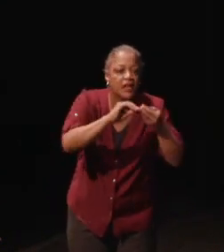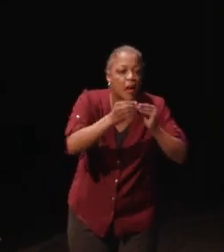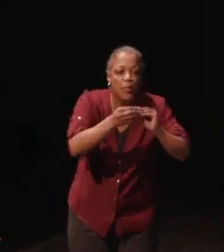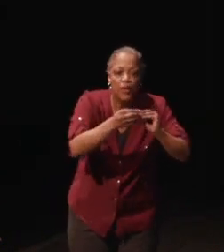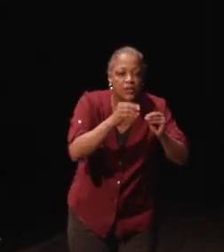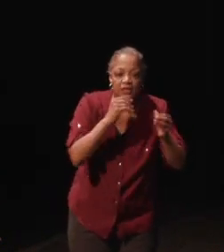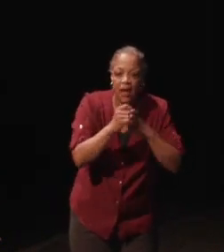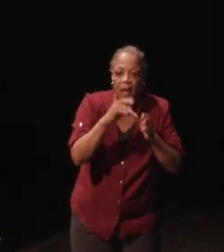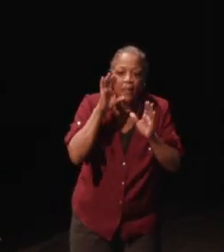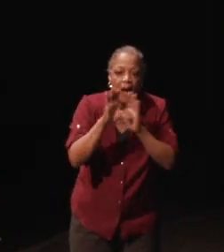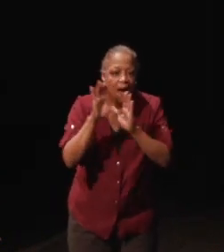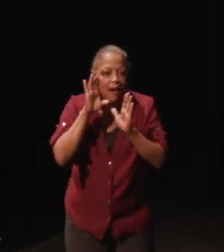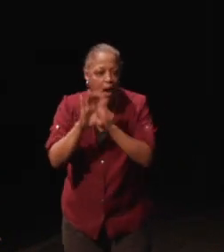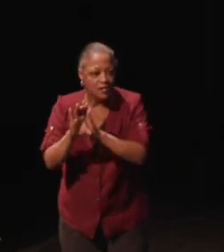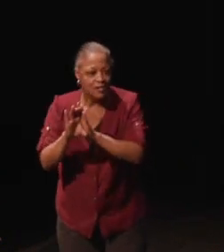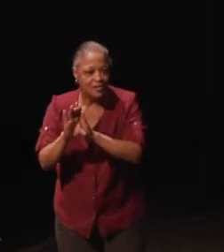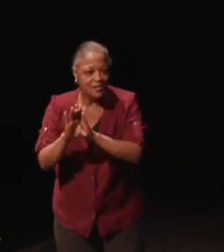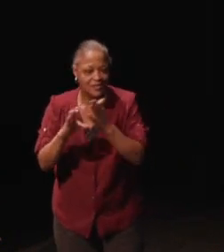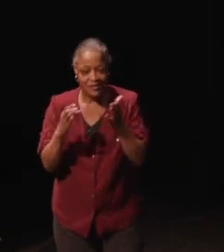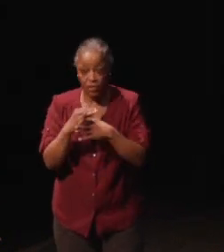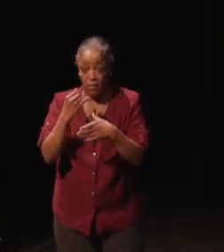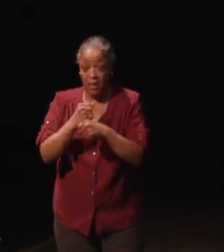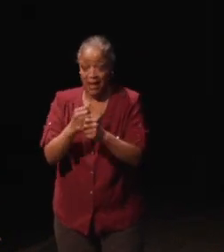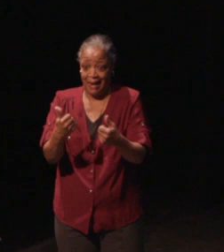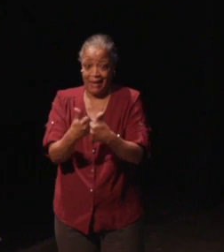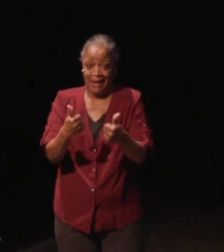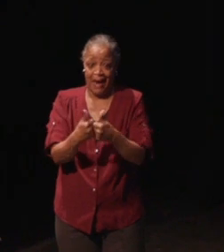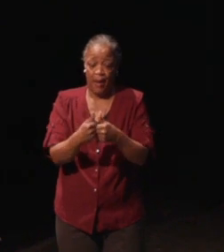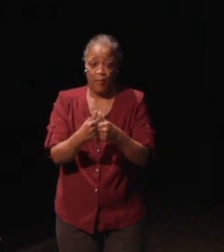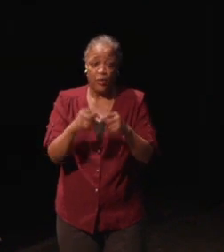Now, so, by just making your game screen reader compatible,